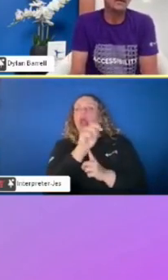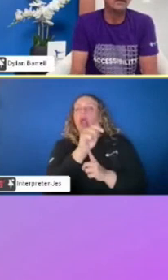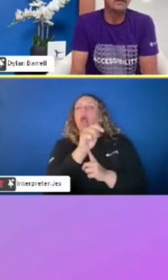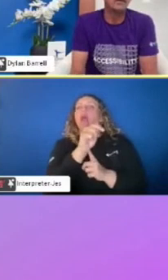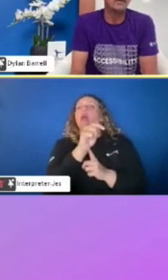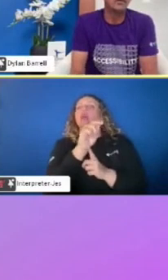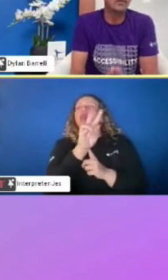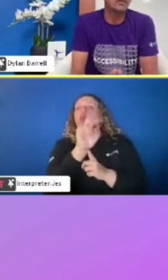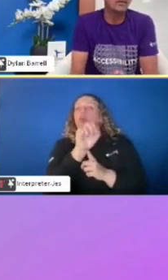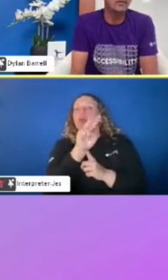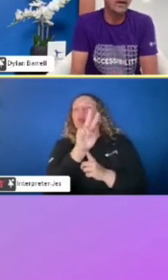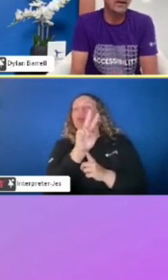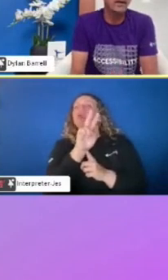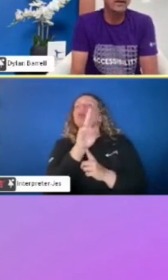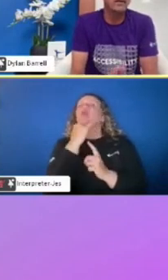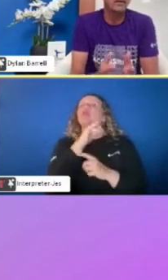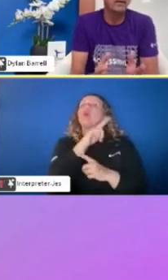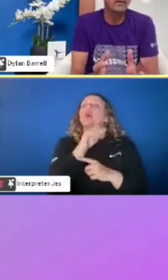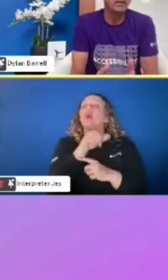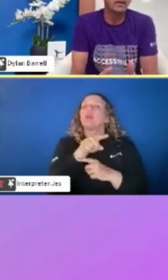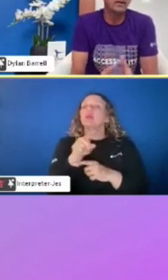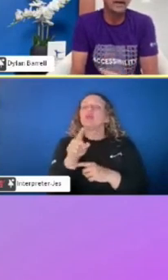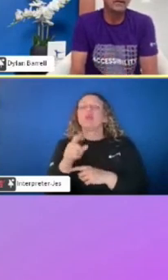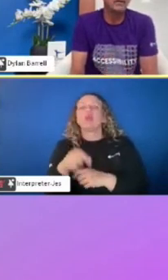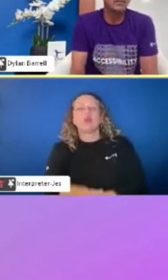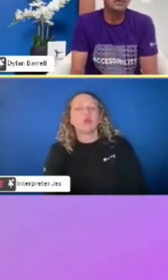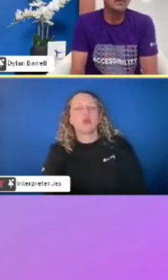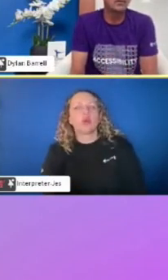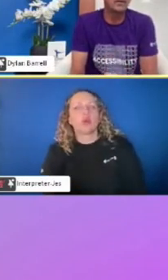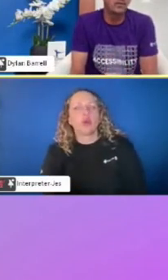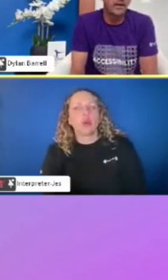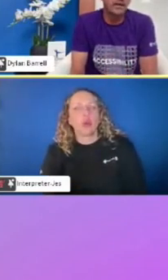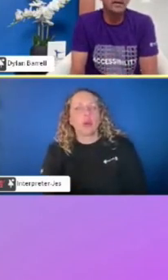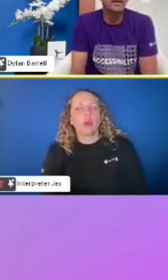So the course content is ready for WCAG 2.2 as well.